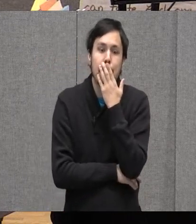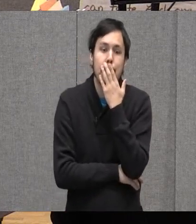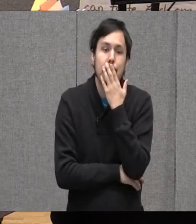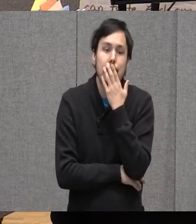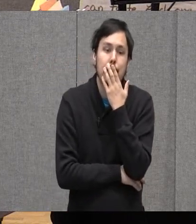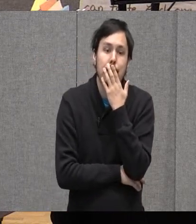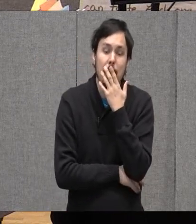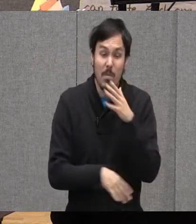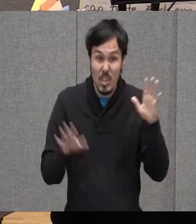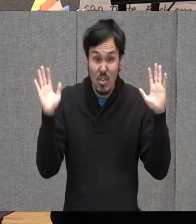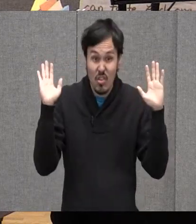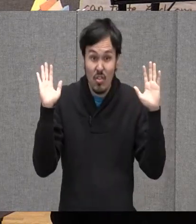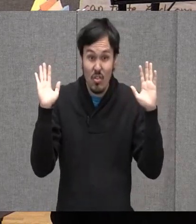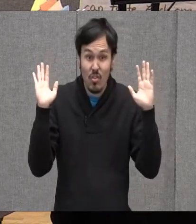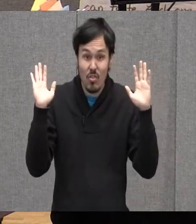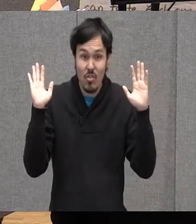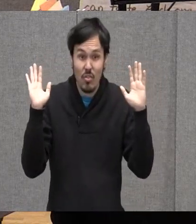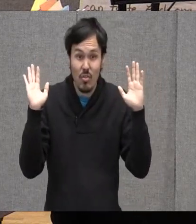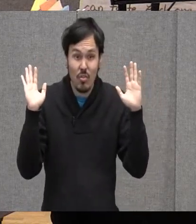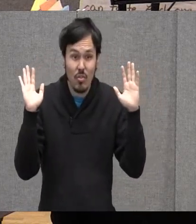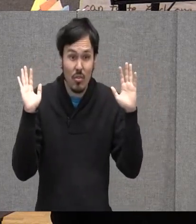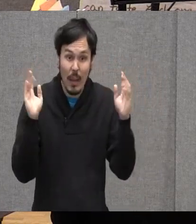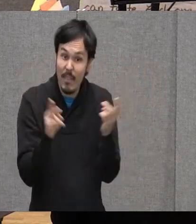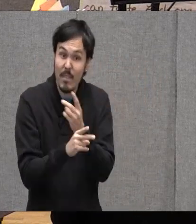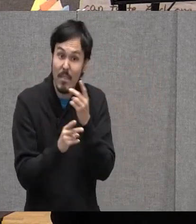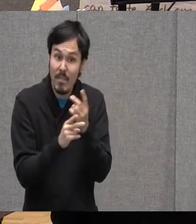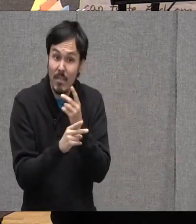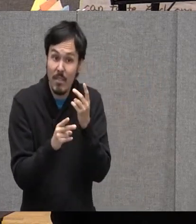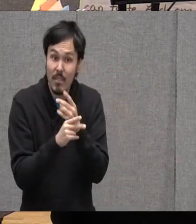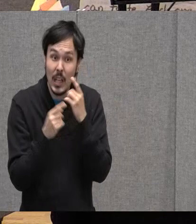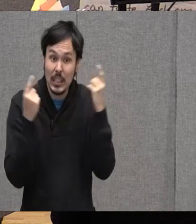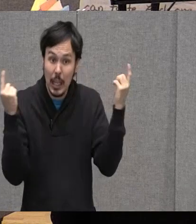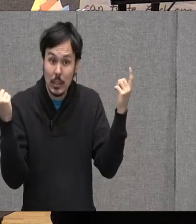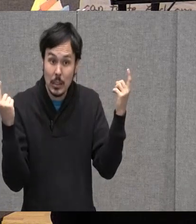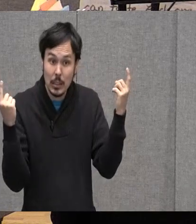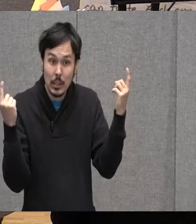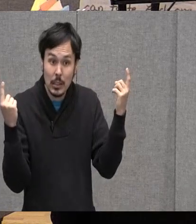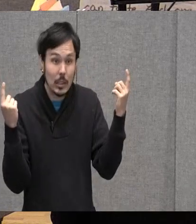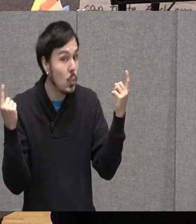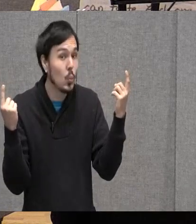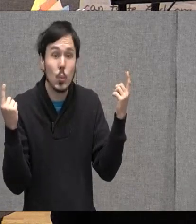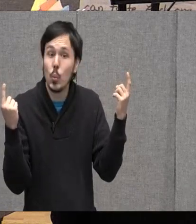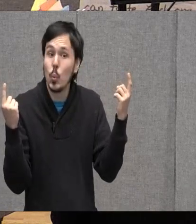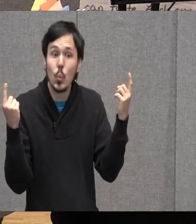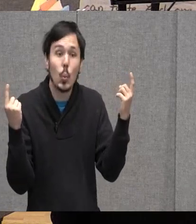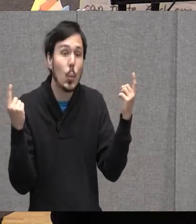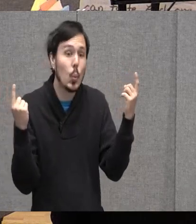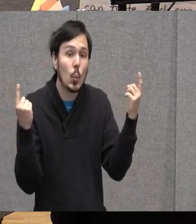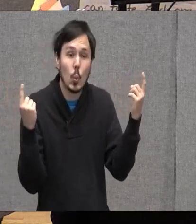Am I done? Have I figured it out? No. So let's keep going.